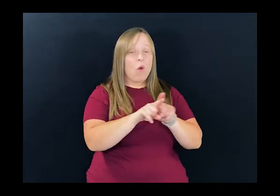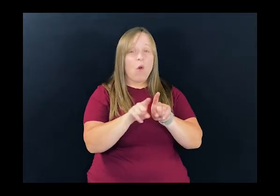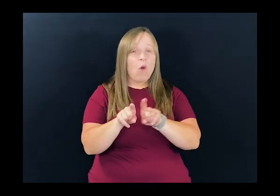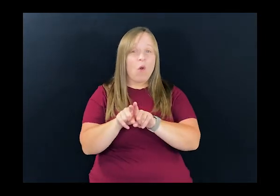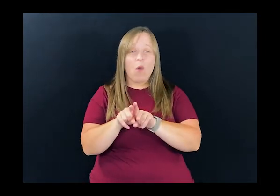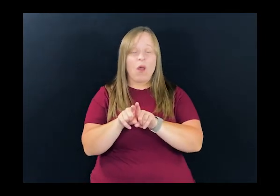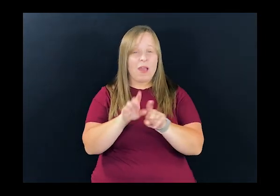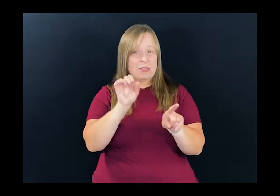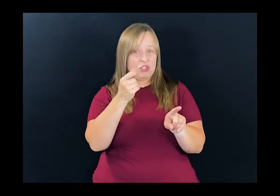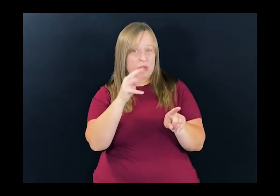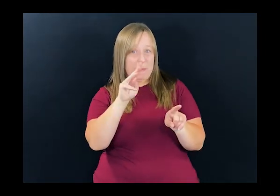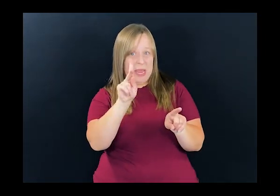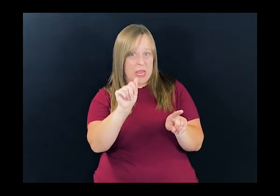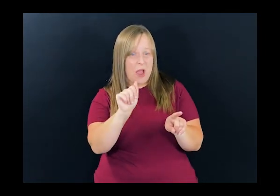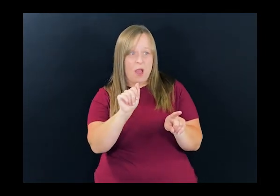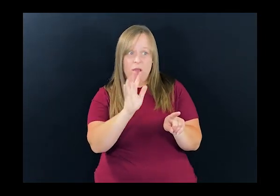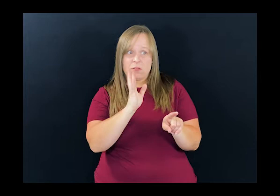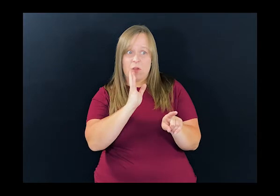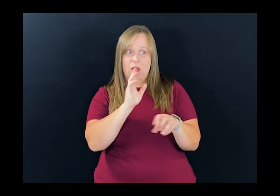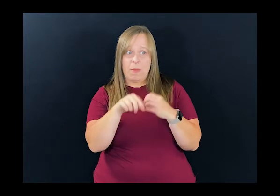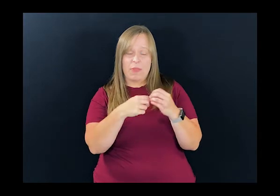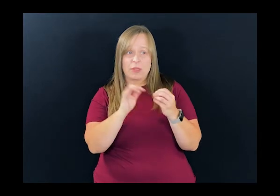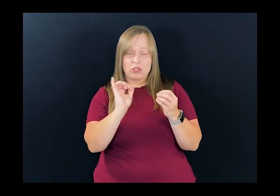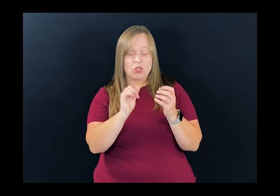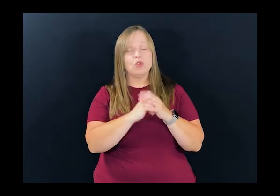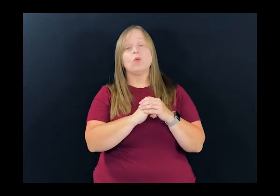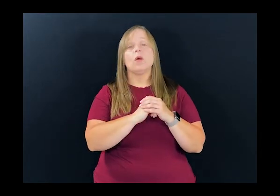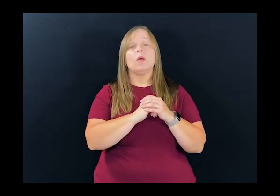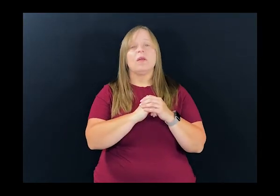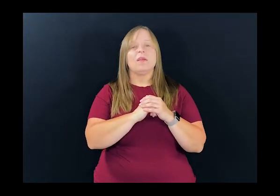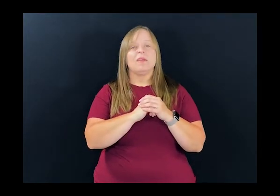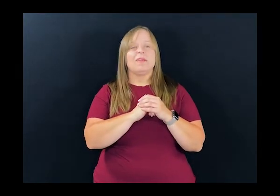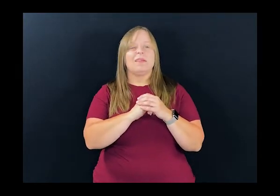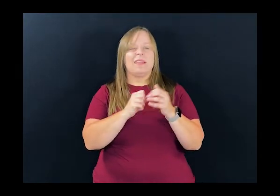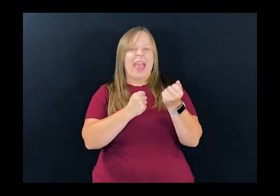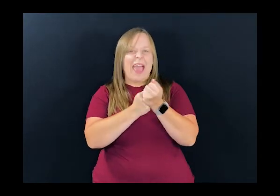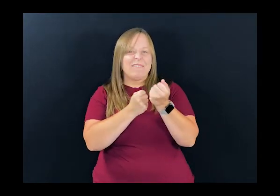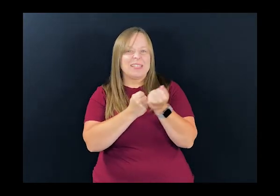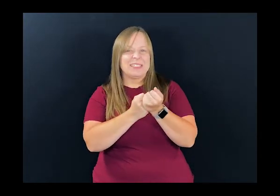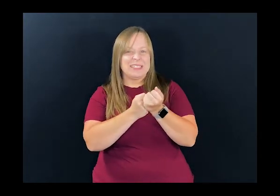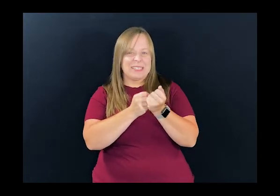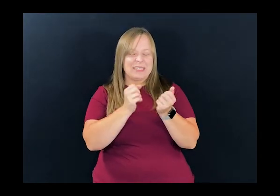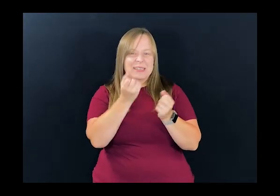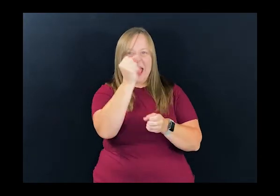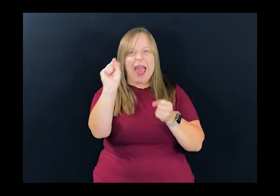I'm sure Shameka can definitely speak to this, in terms of the advocacy and the activism